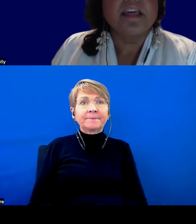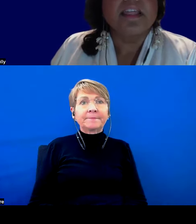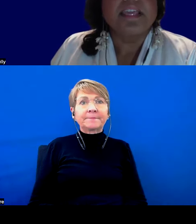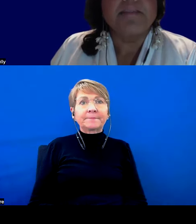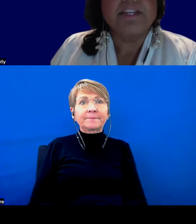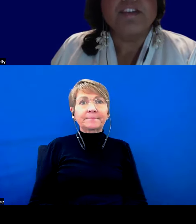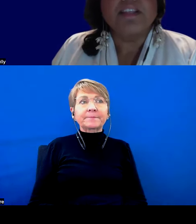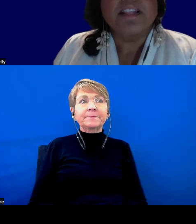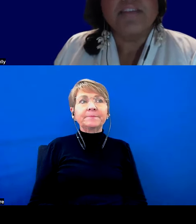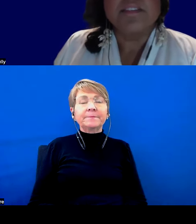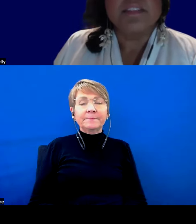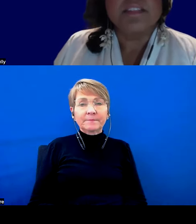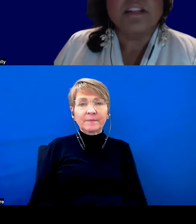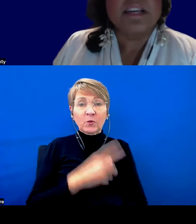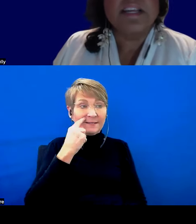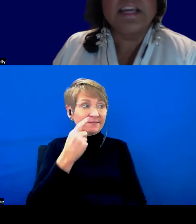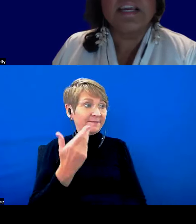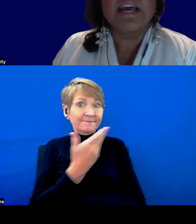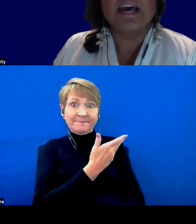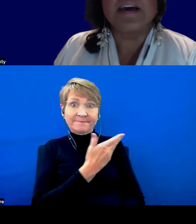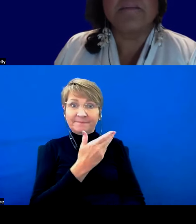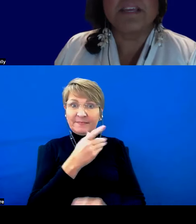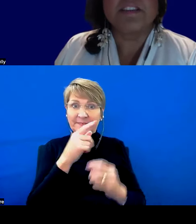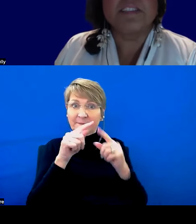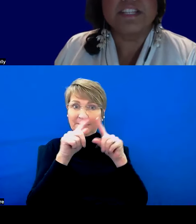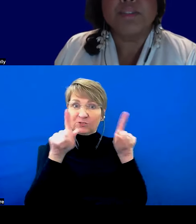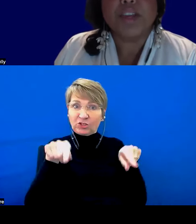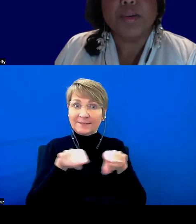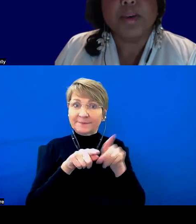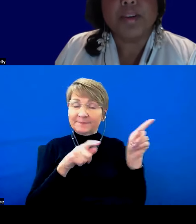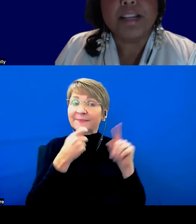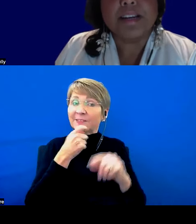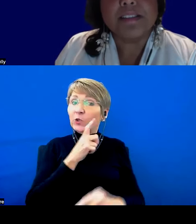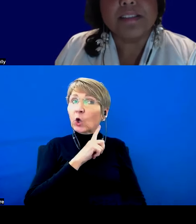The image on the left of the slide is of a little girl wearing glasses